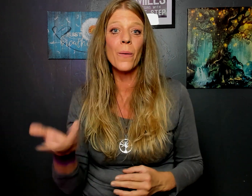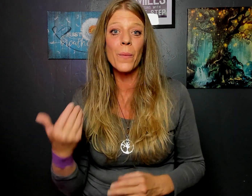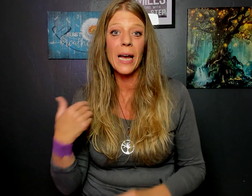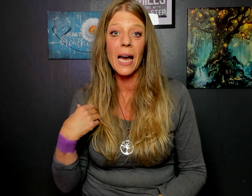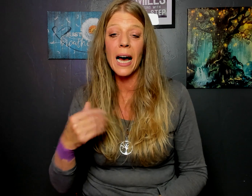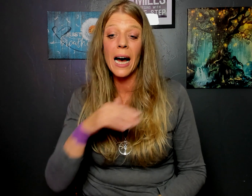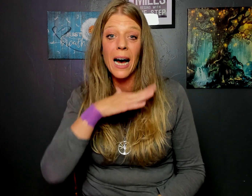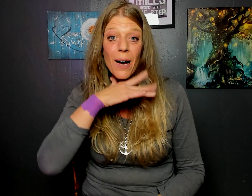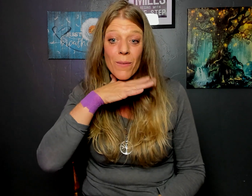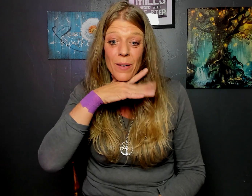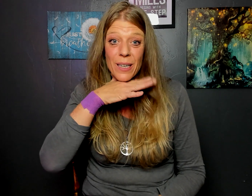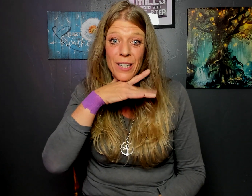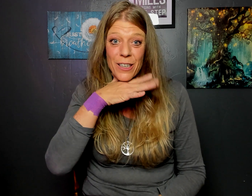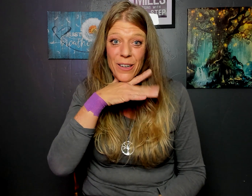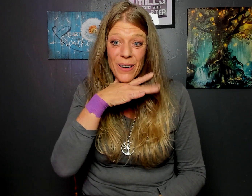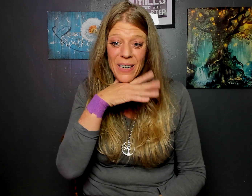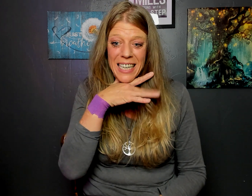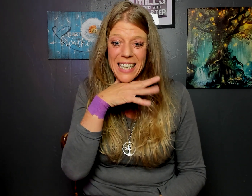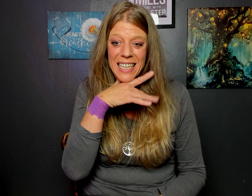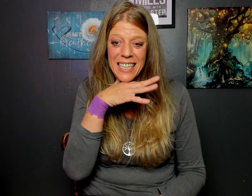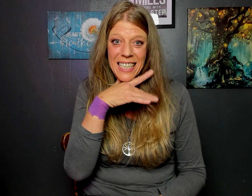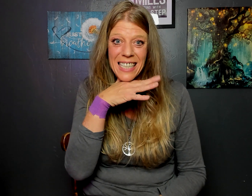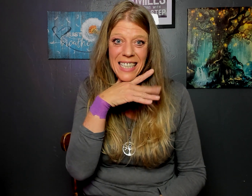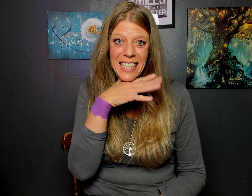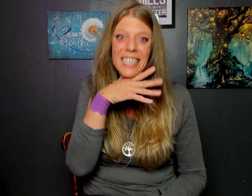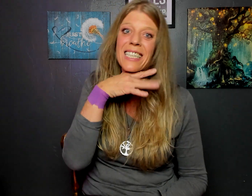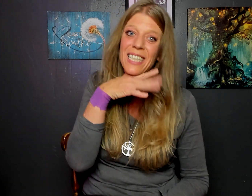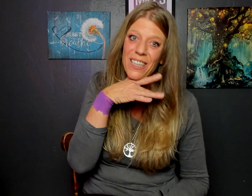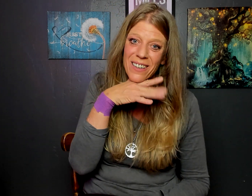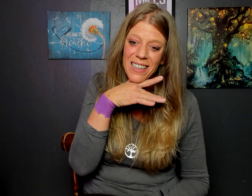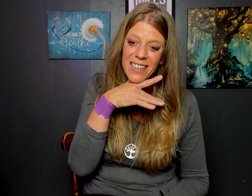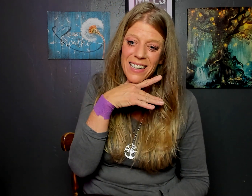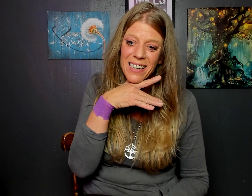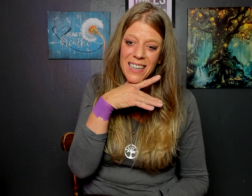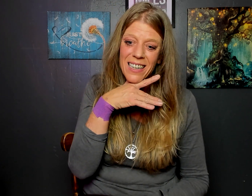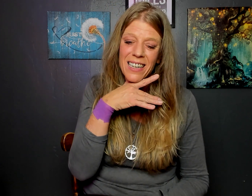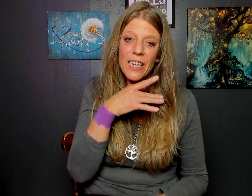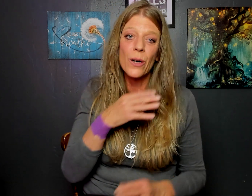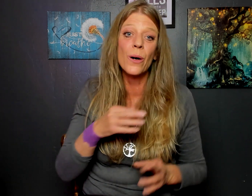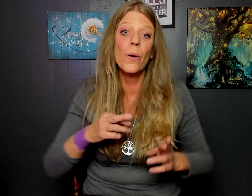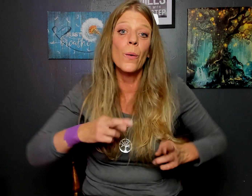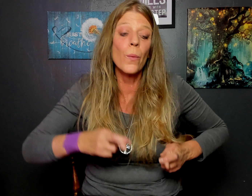We have DIRT. DIRT.